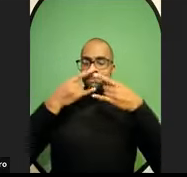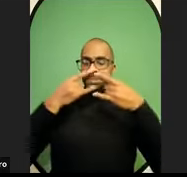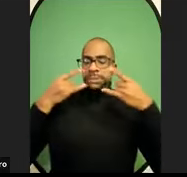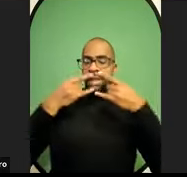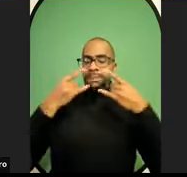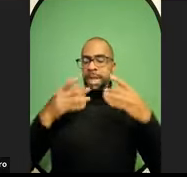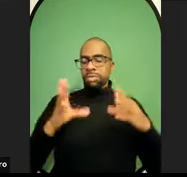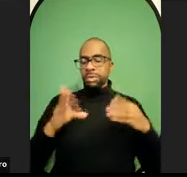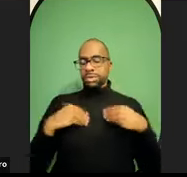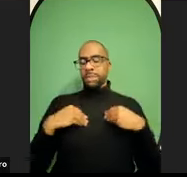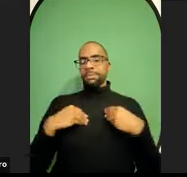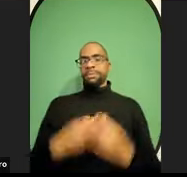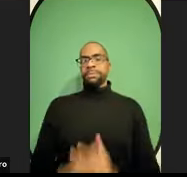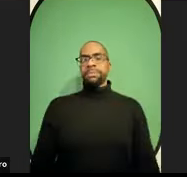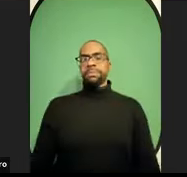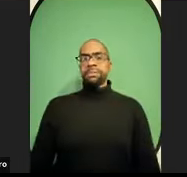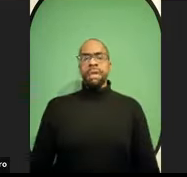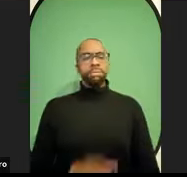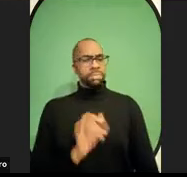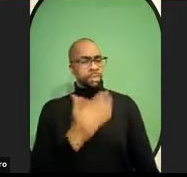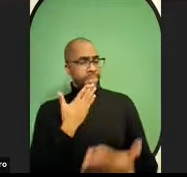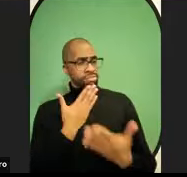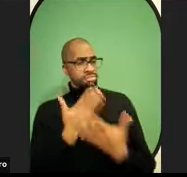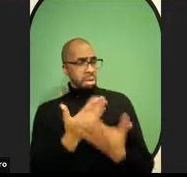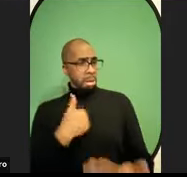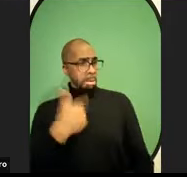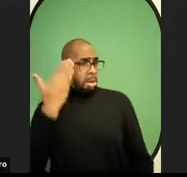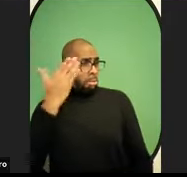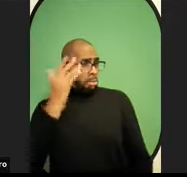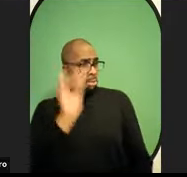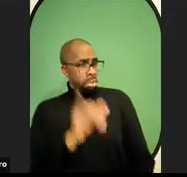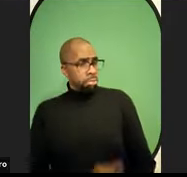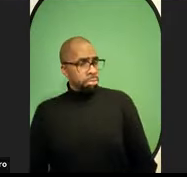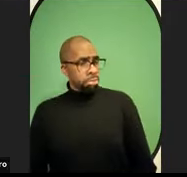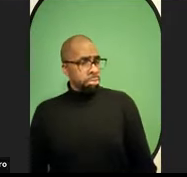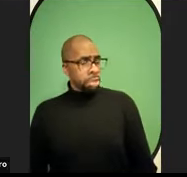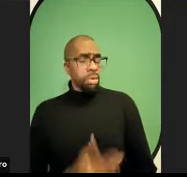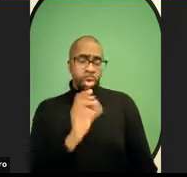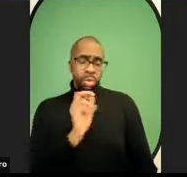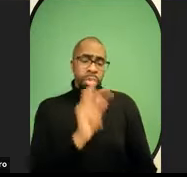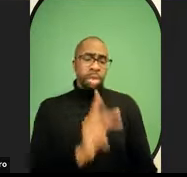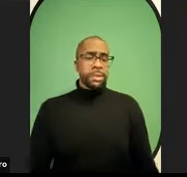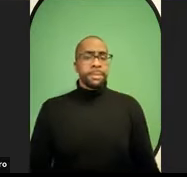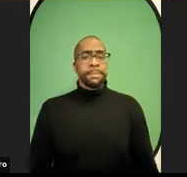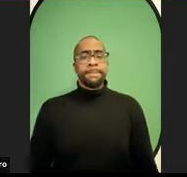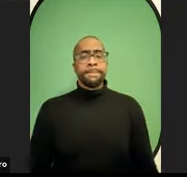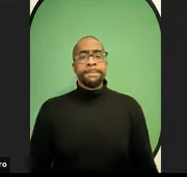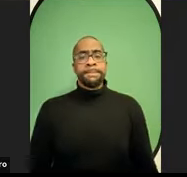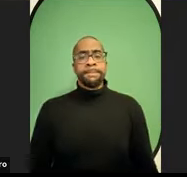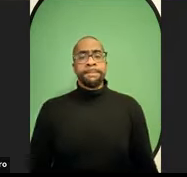to who may need additional support to tolerate masks. Okay, that's great. I didn't know that's great. I didn't know that.